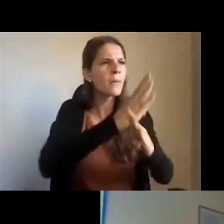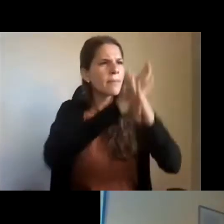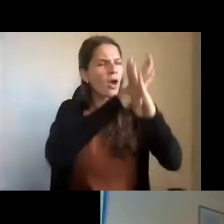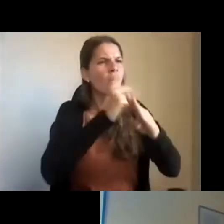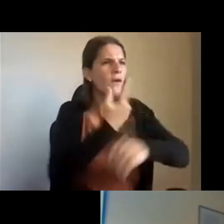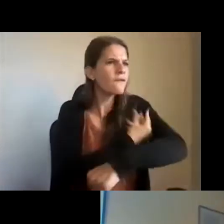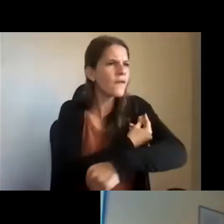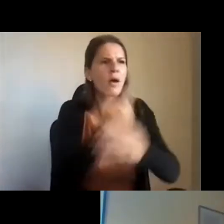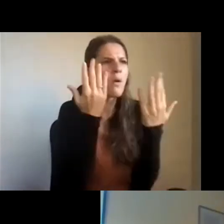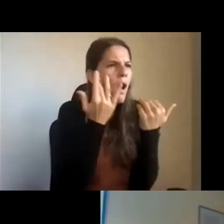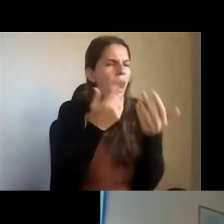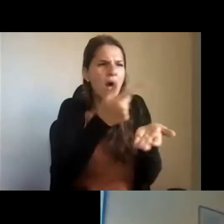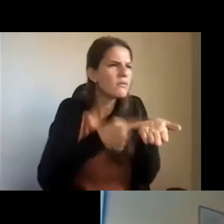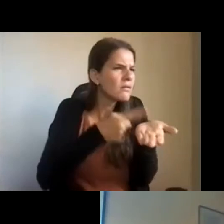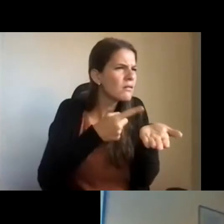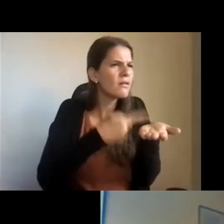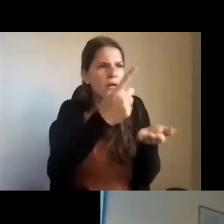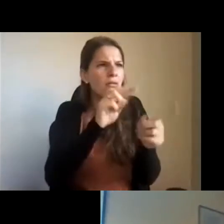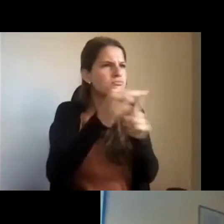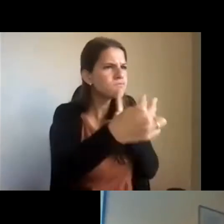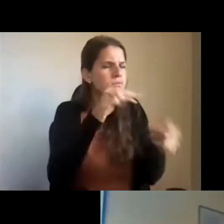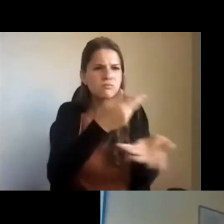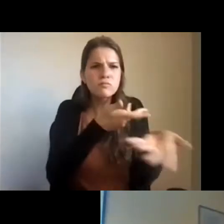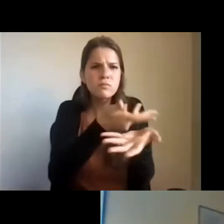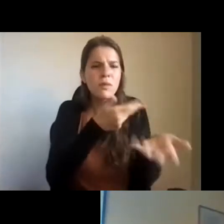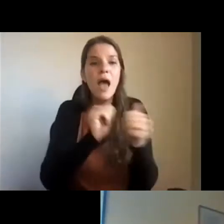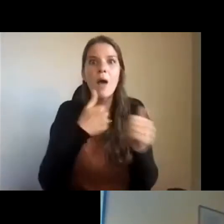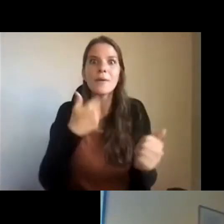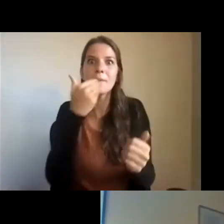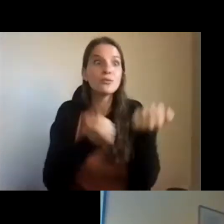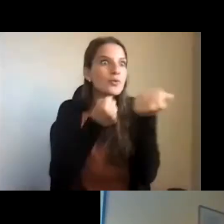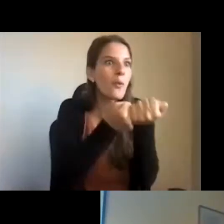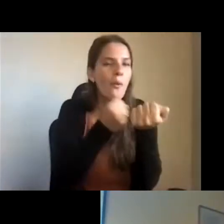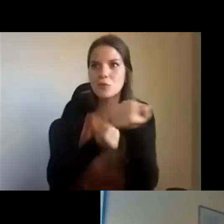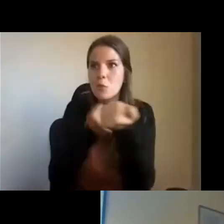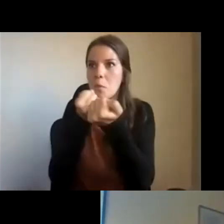and getting vaccinated. What we can do to help support you. Making a decision that we